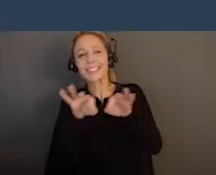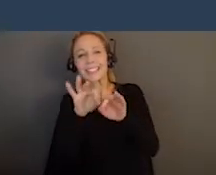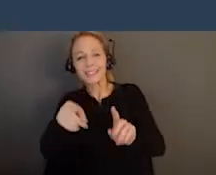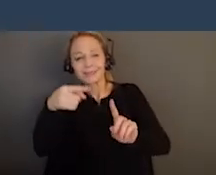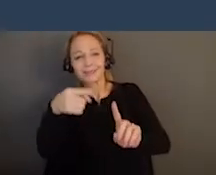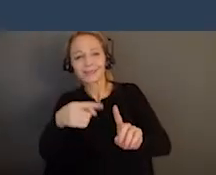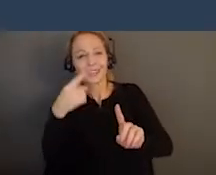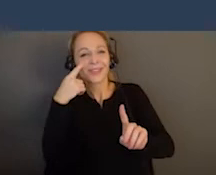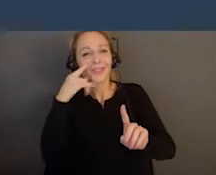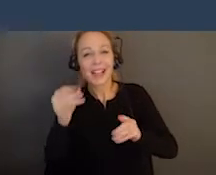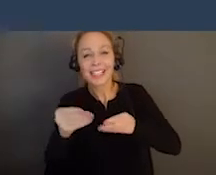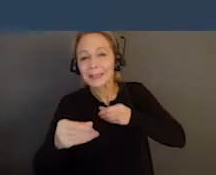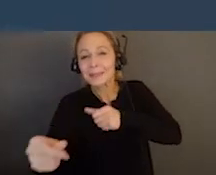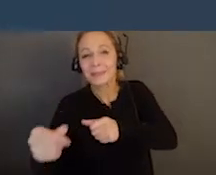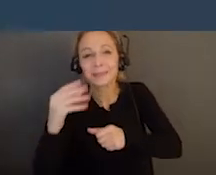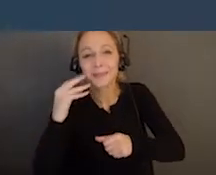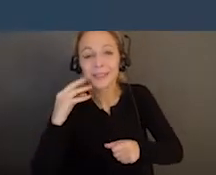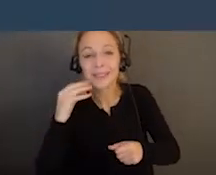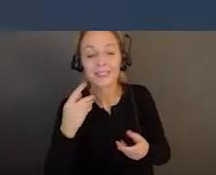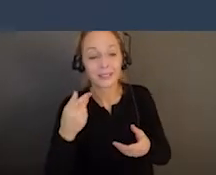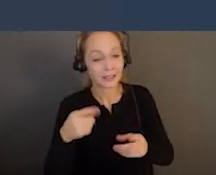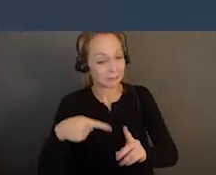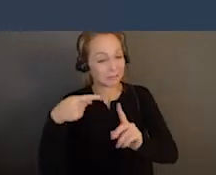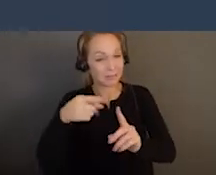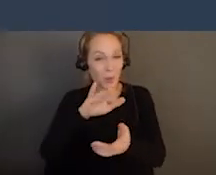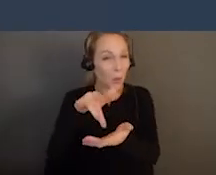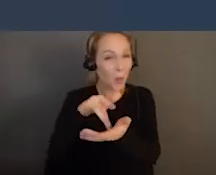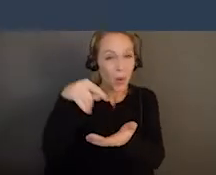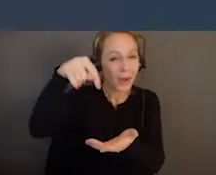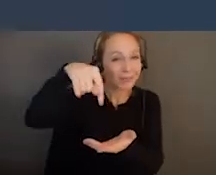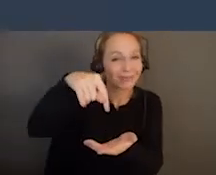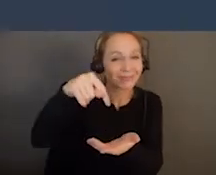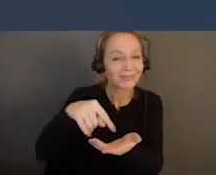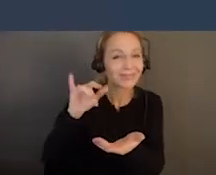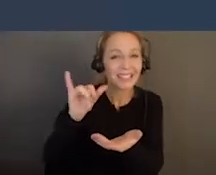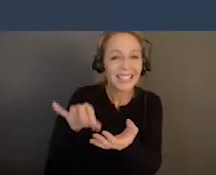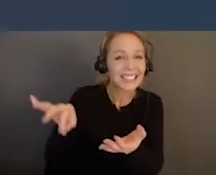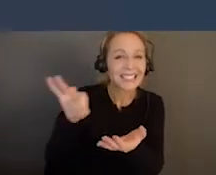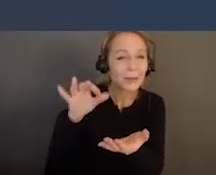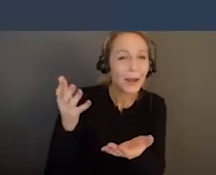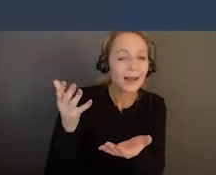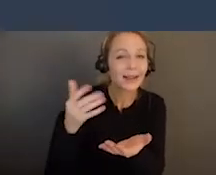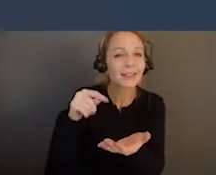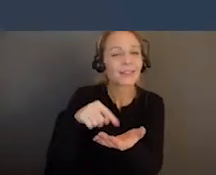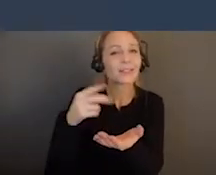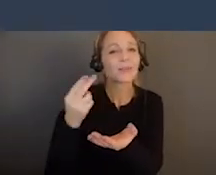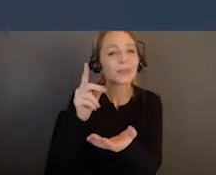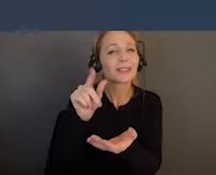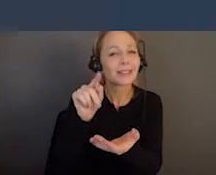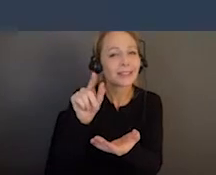AT ITS CORE, THE KEY TO BUILDING THESE SEAMLESS EXPERIENCES IS ALL ABOUT USING DATA TO POWER THEM.